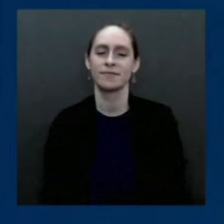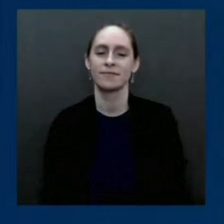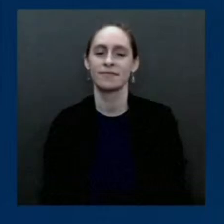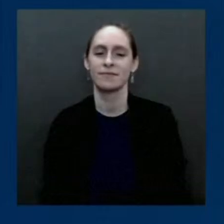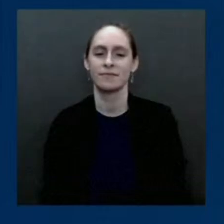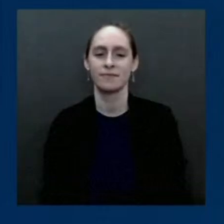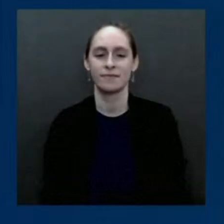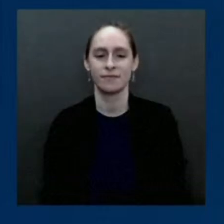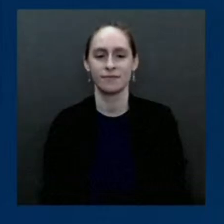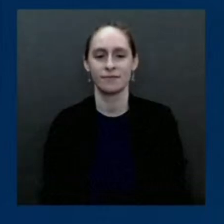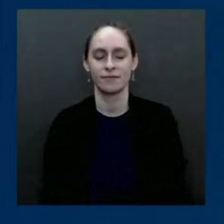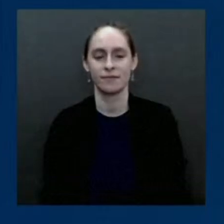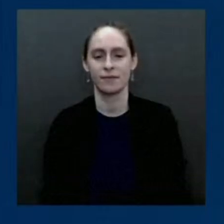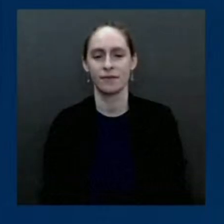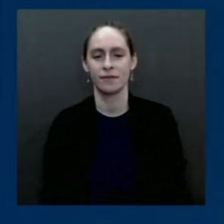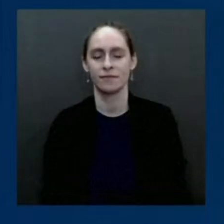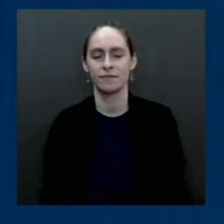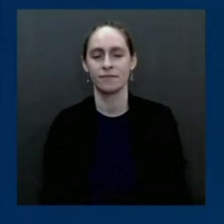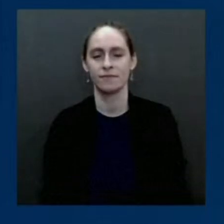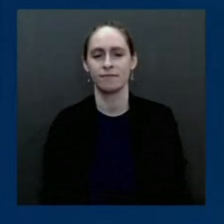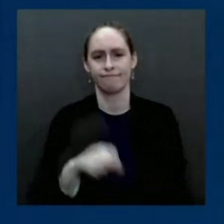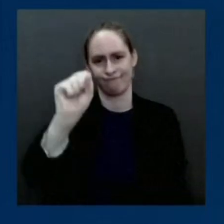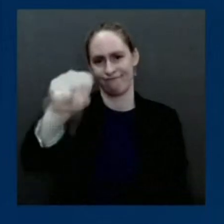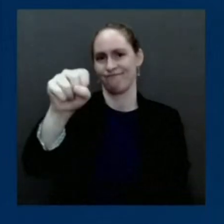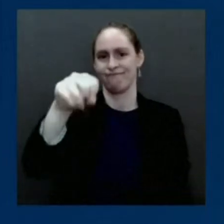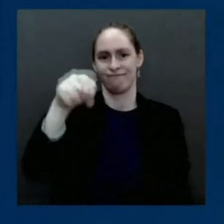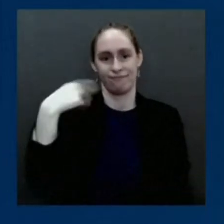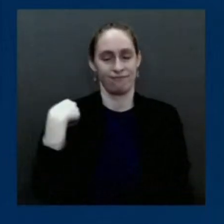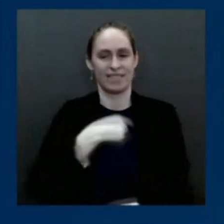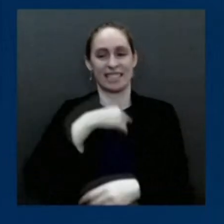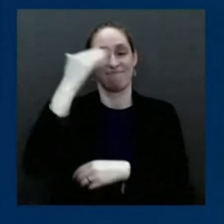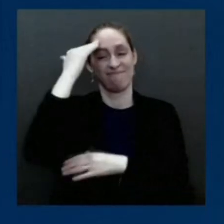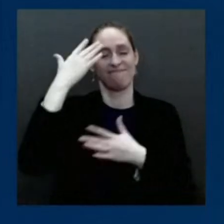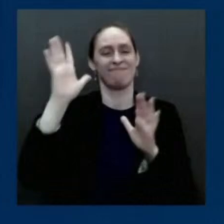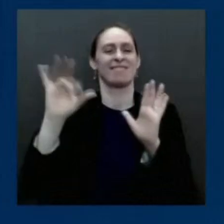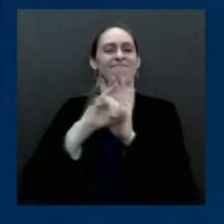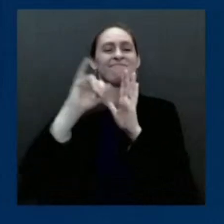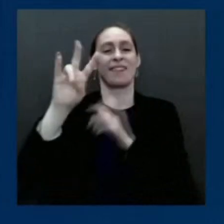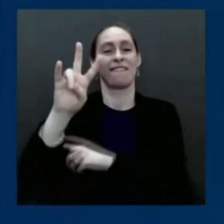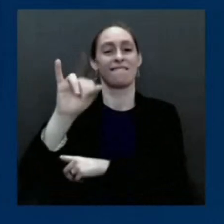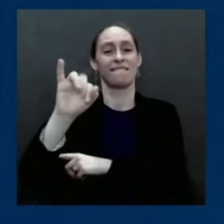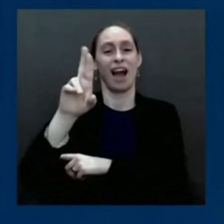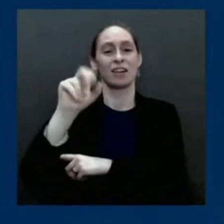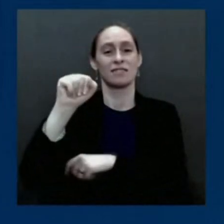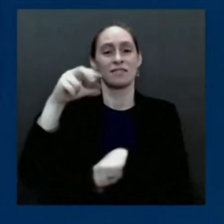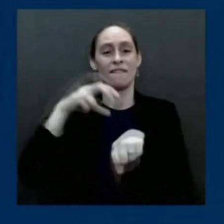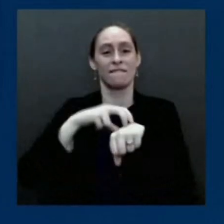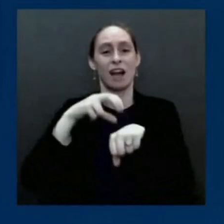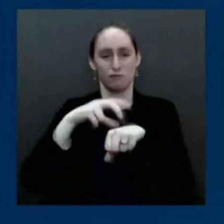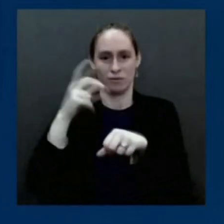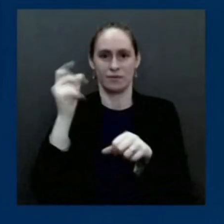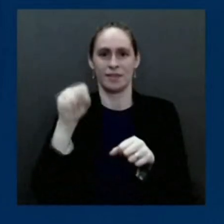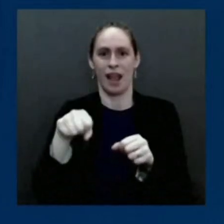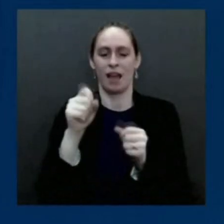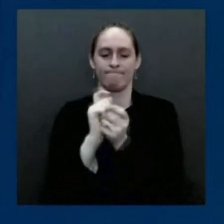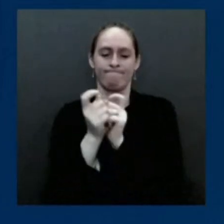THIS VIRUS HAS PROVEN ITS